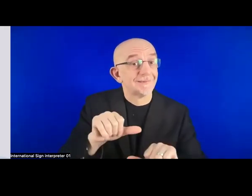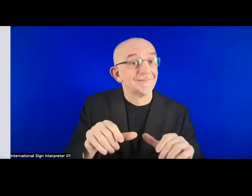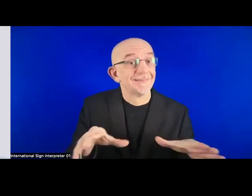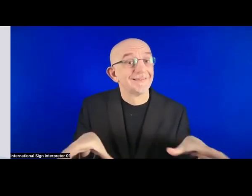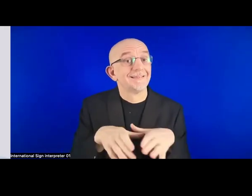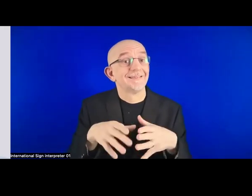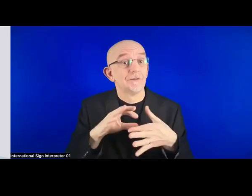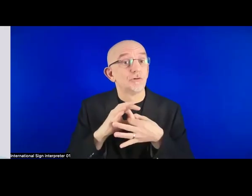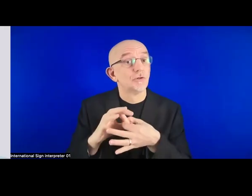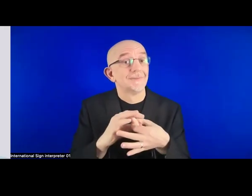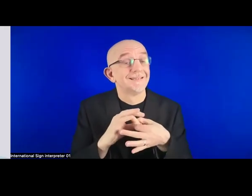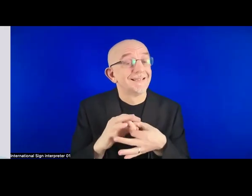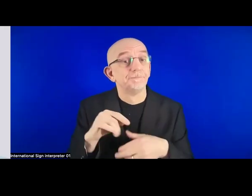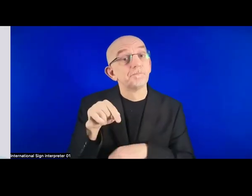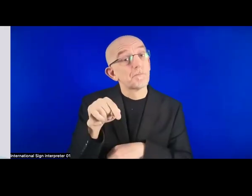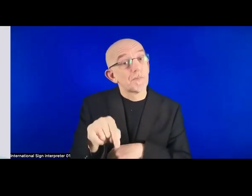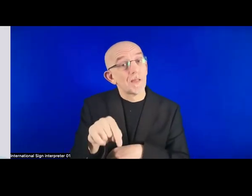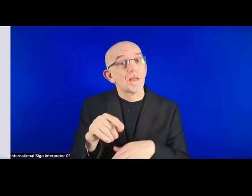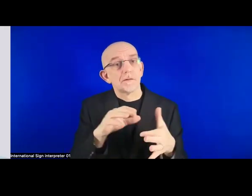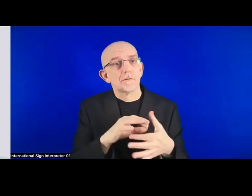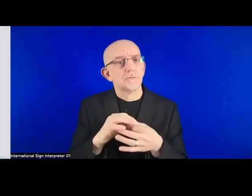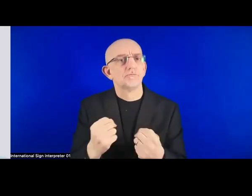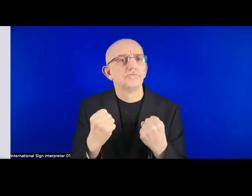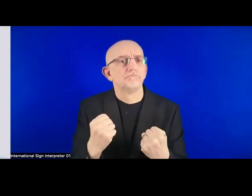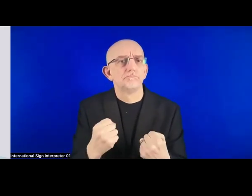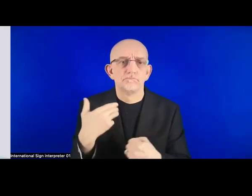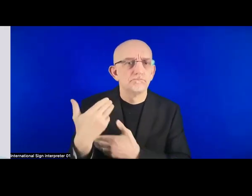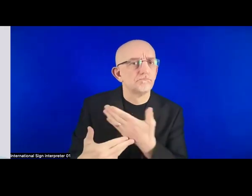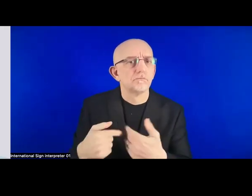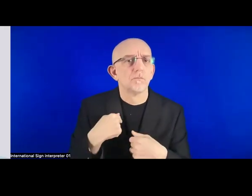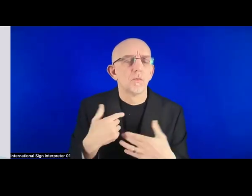in terms of some of the possible collaborations within the PREPARED project, very